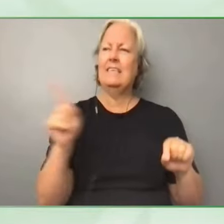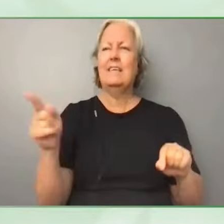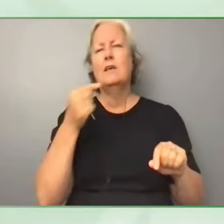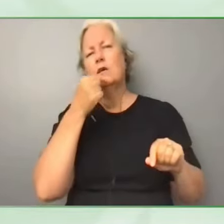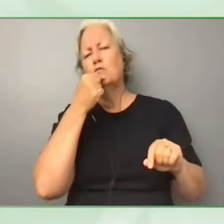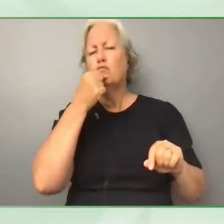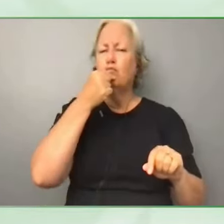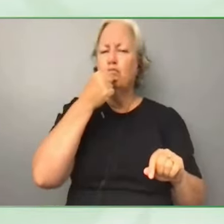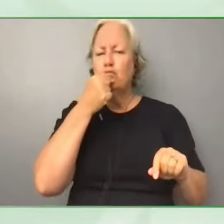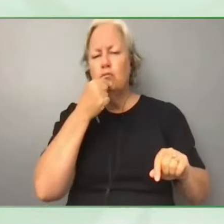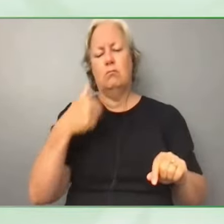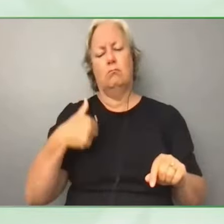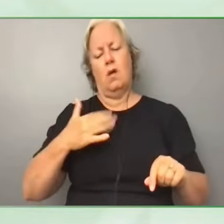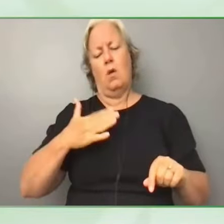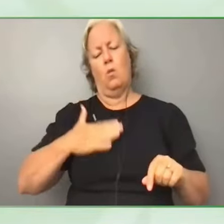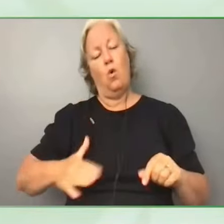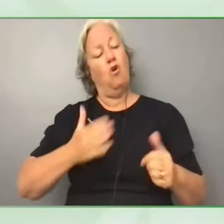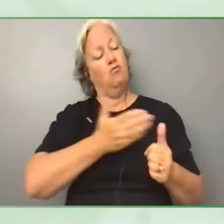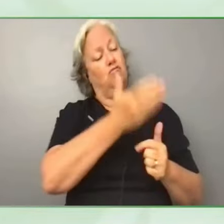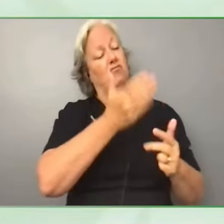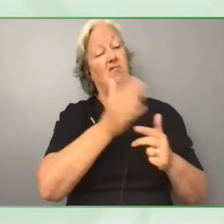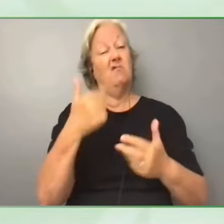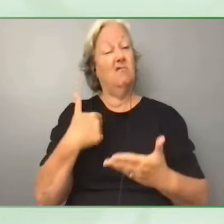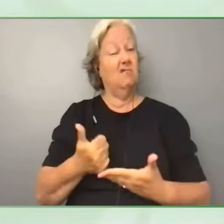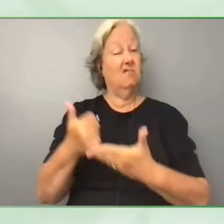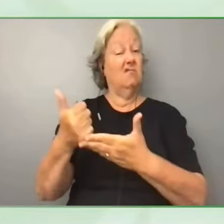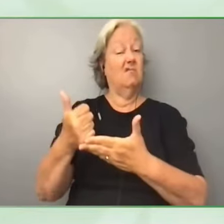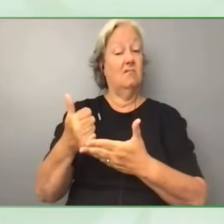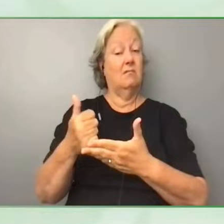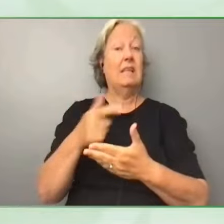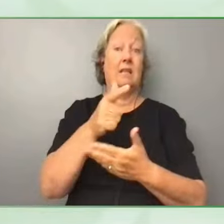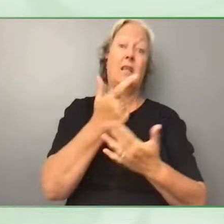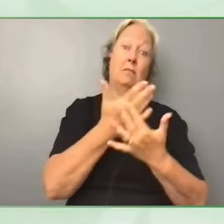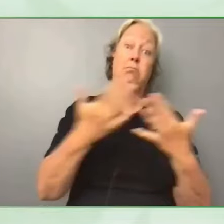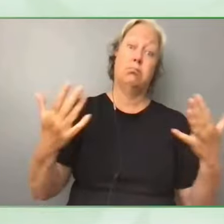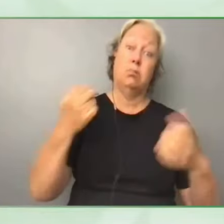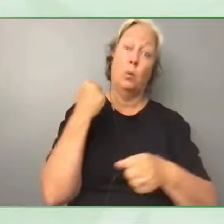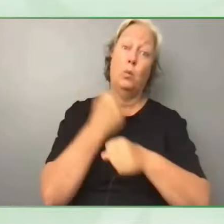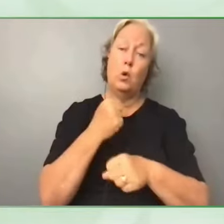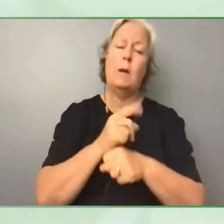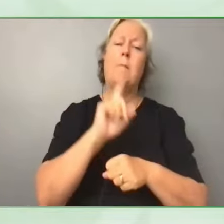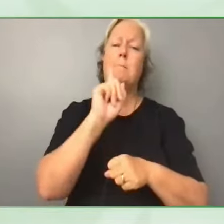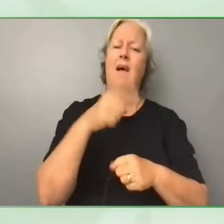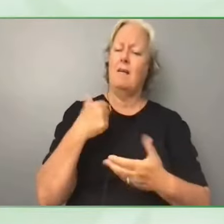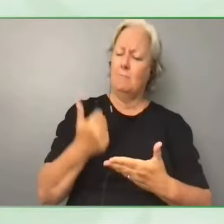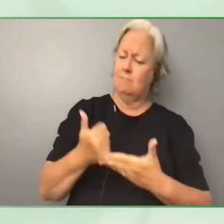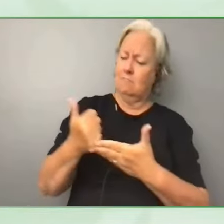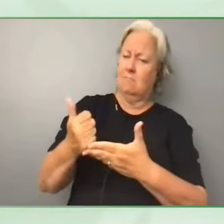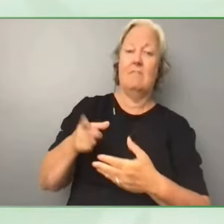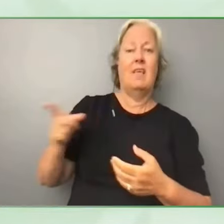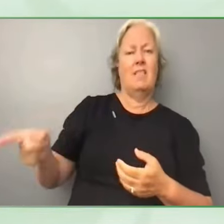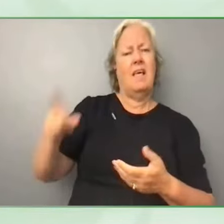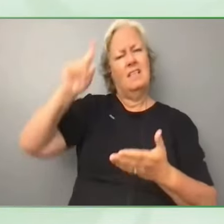It is a lot but we help them. It is a lot. They decide what they want.